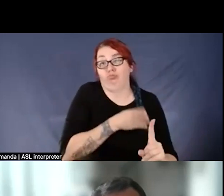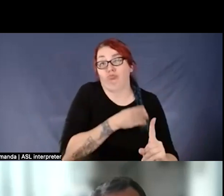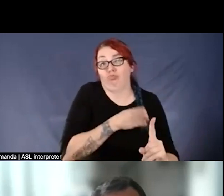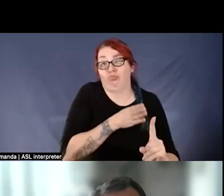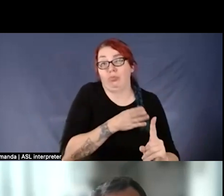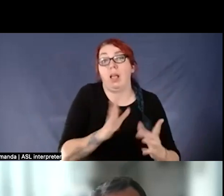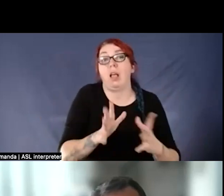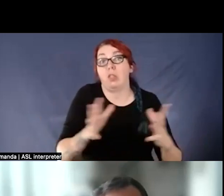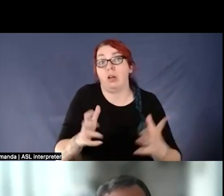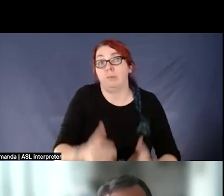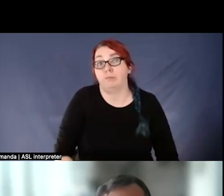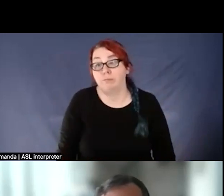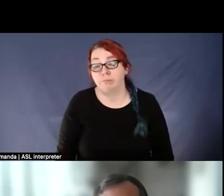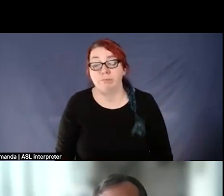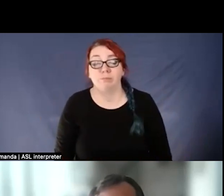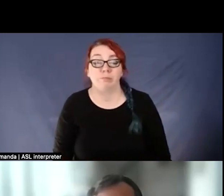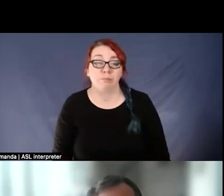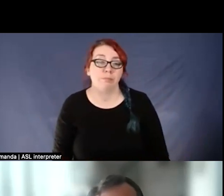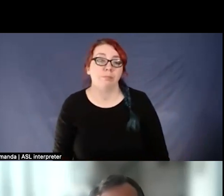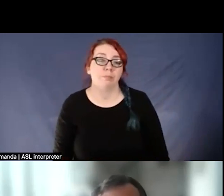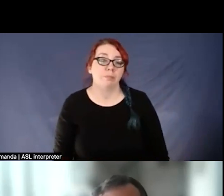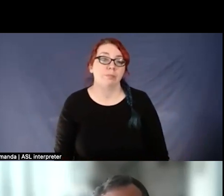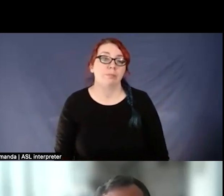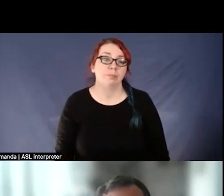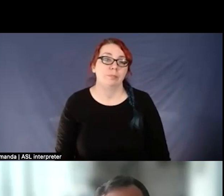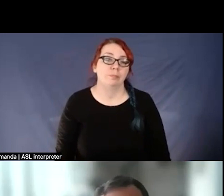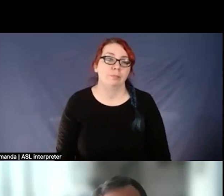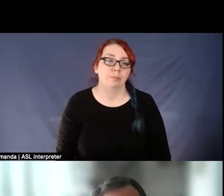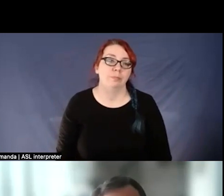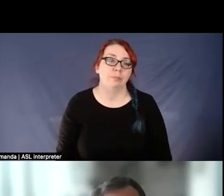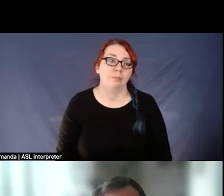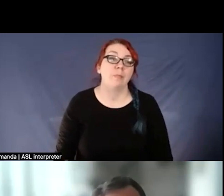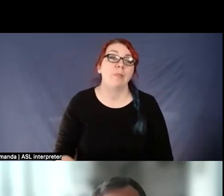So not just the organisational aspect of the Teams, but how it can also integrate with other